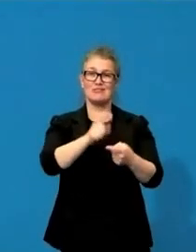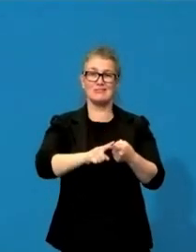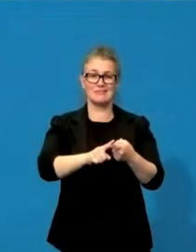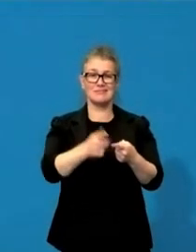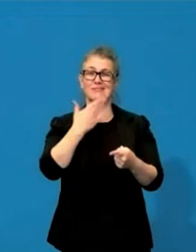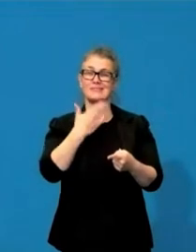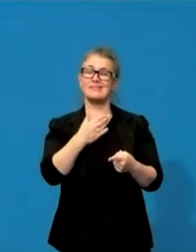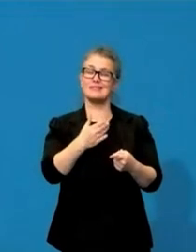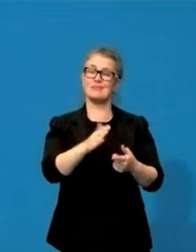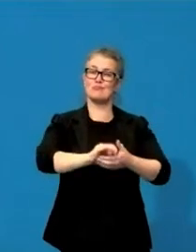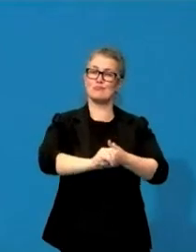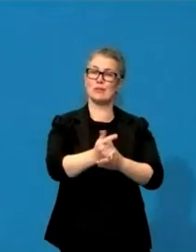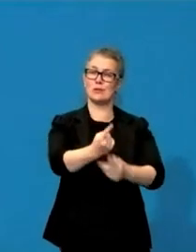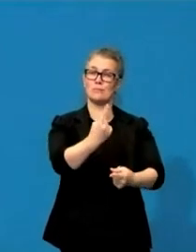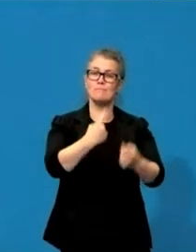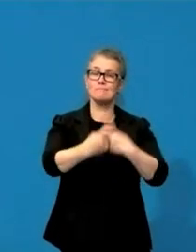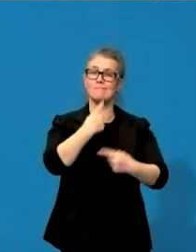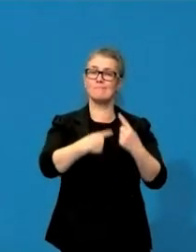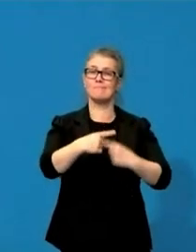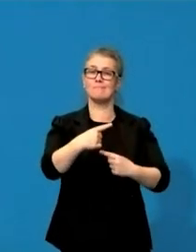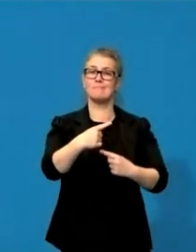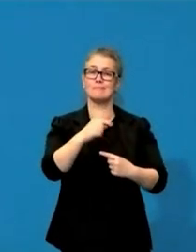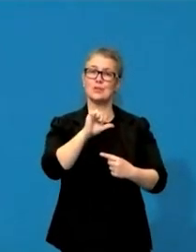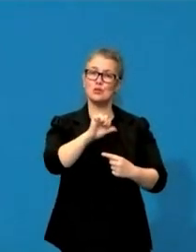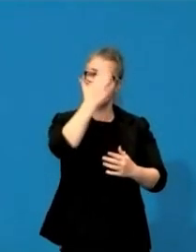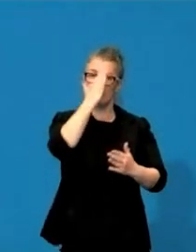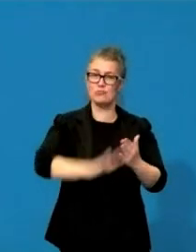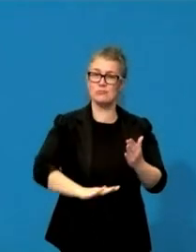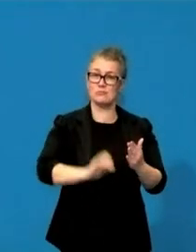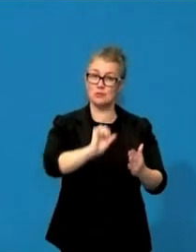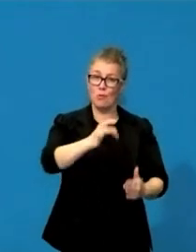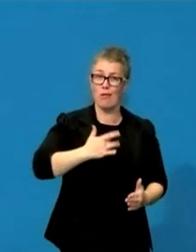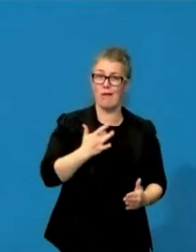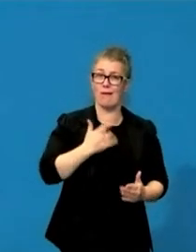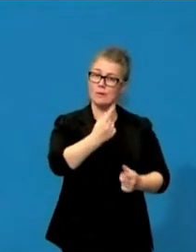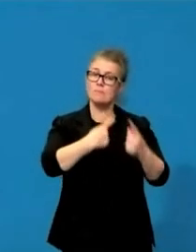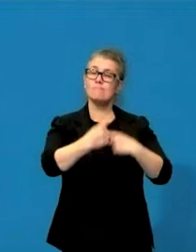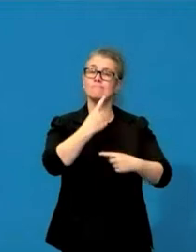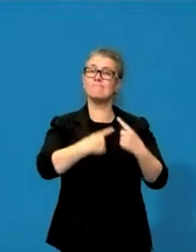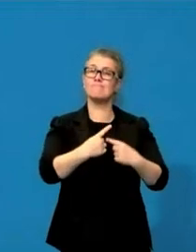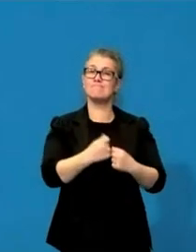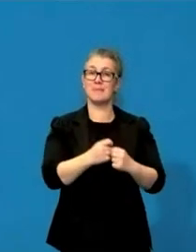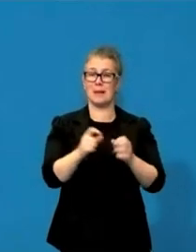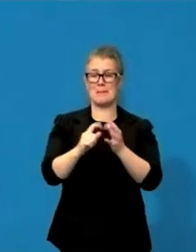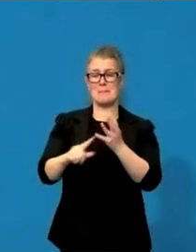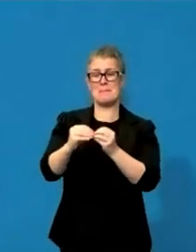Really appreciate you sharing your experience and your life, and Bubbaboy's